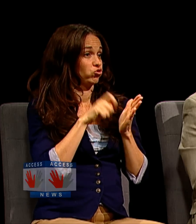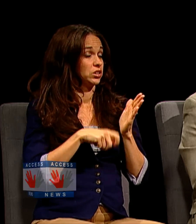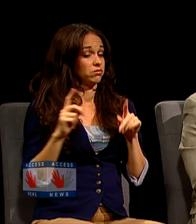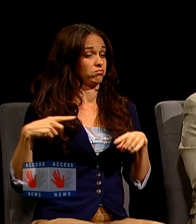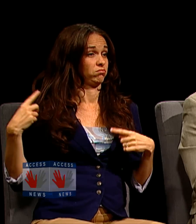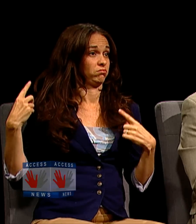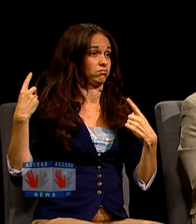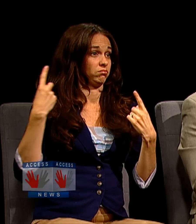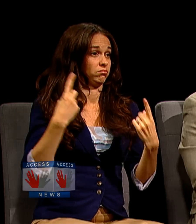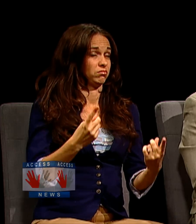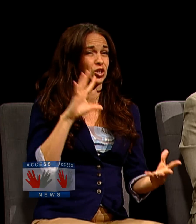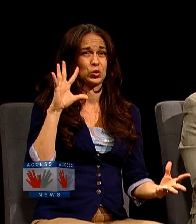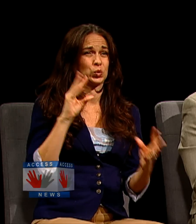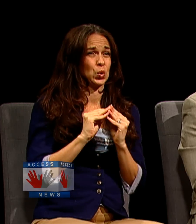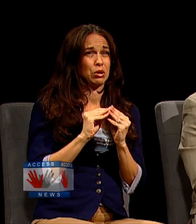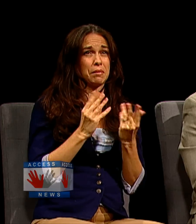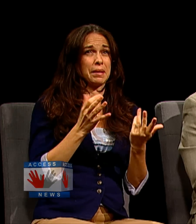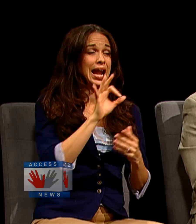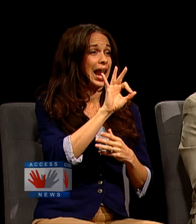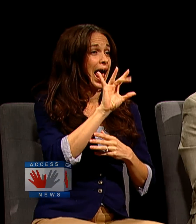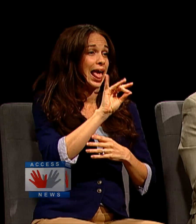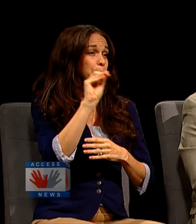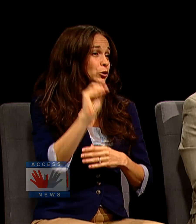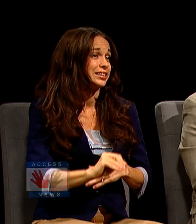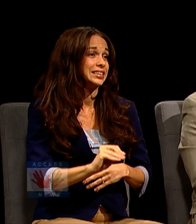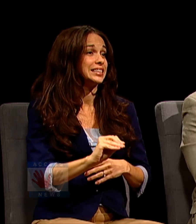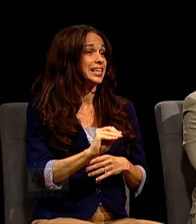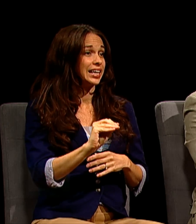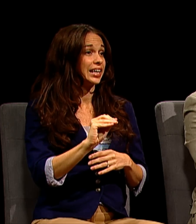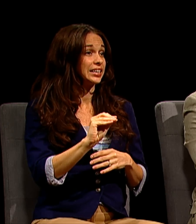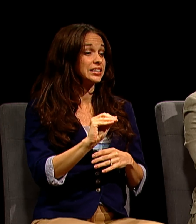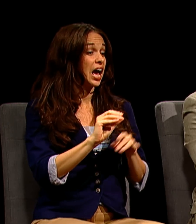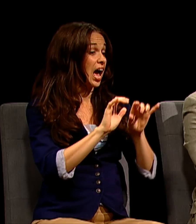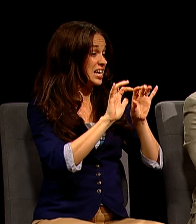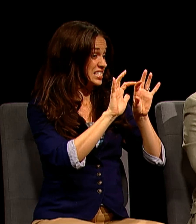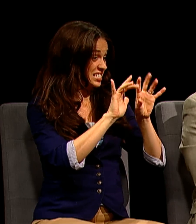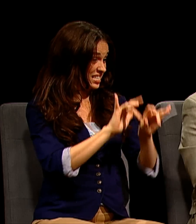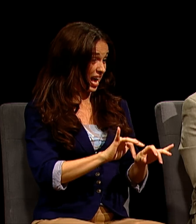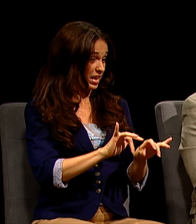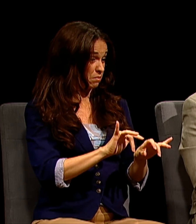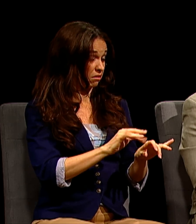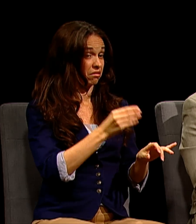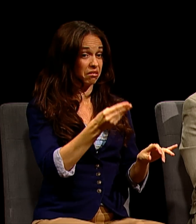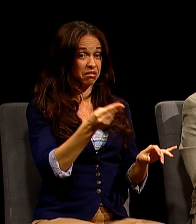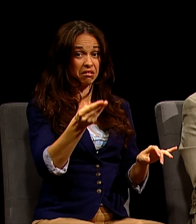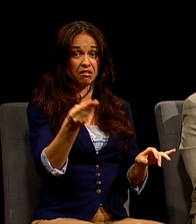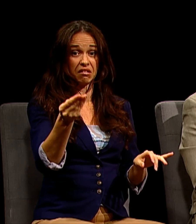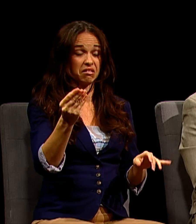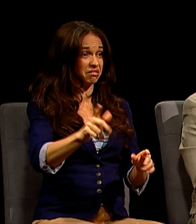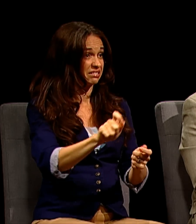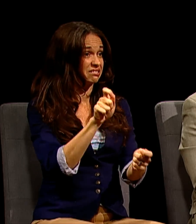written, in total 98% of it has gone it exactly as I typed it and the changes that were made, of course I